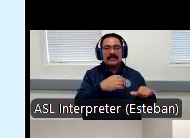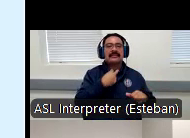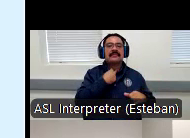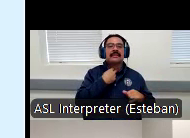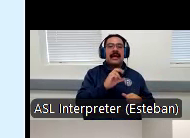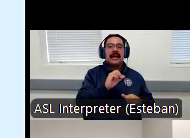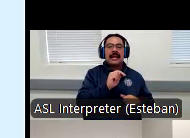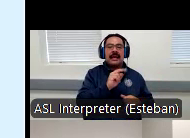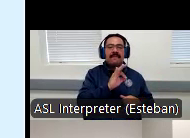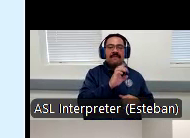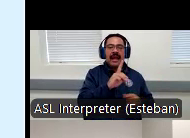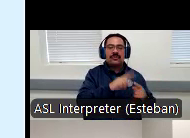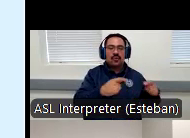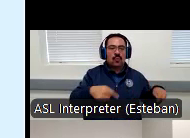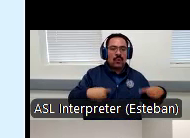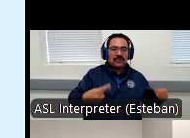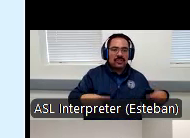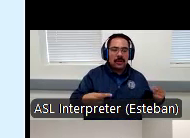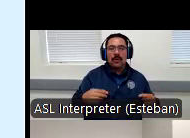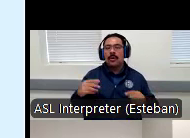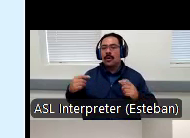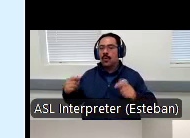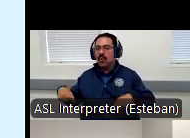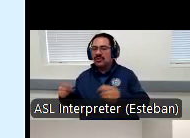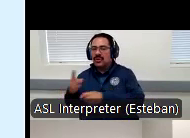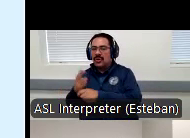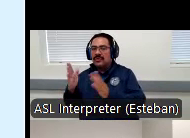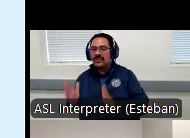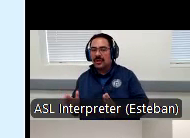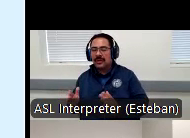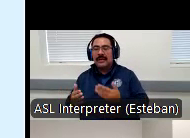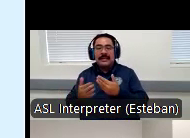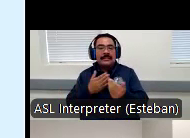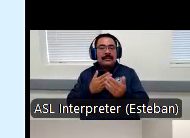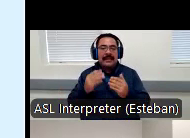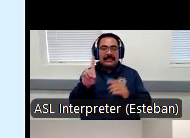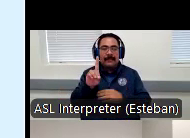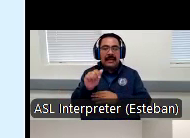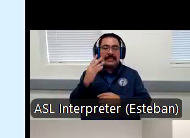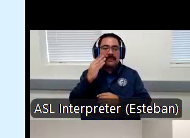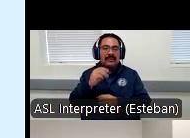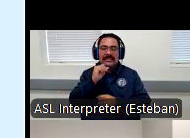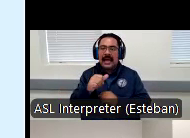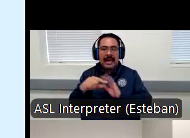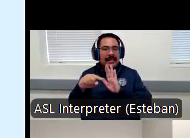user," because despite what storytelling suggests, the disability experience is not negative.